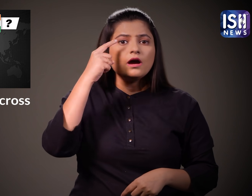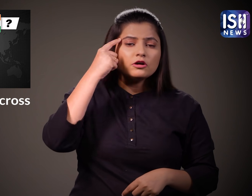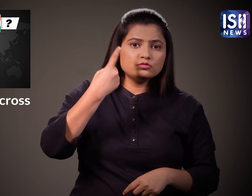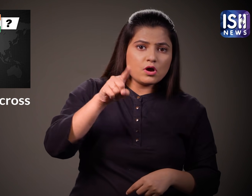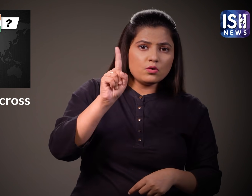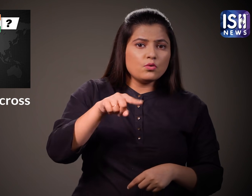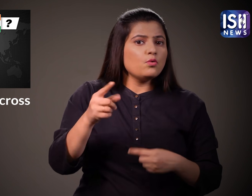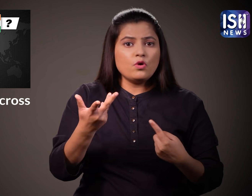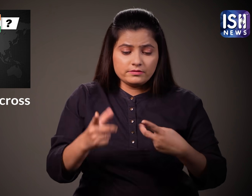What is wrong or right?